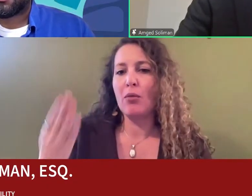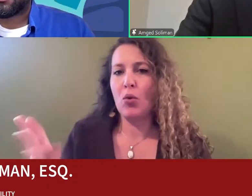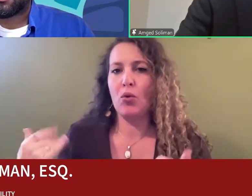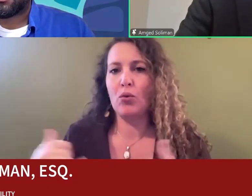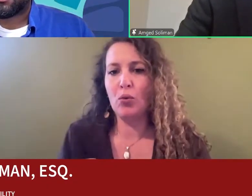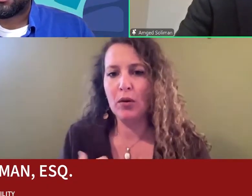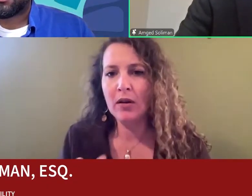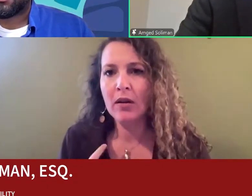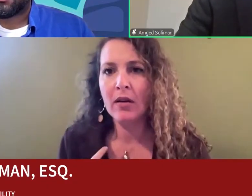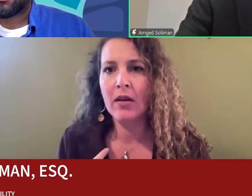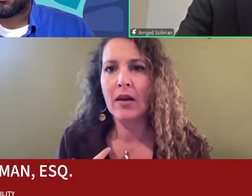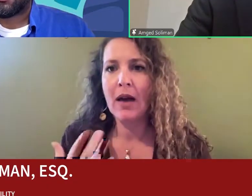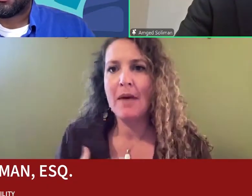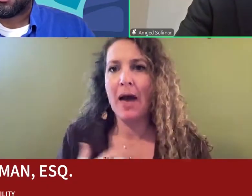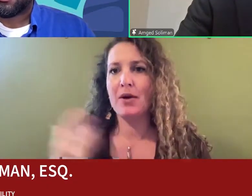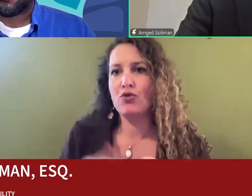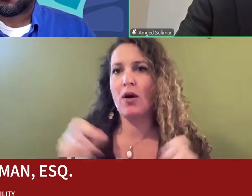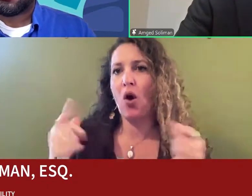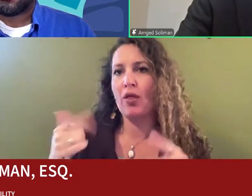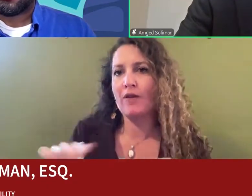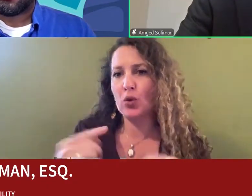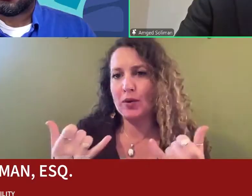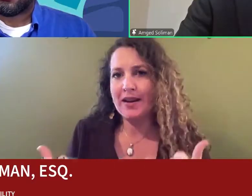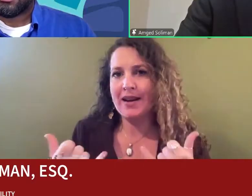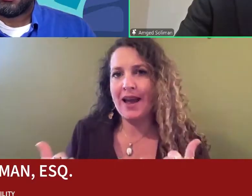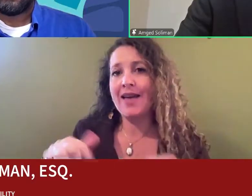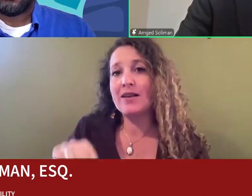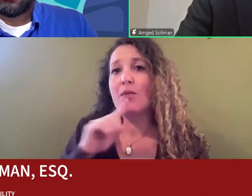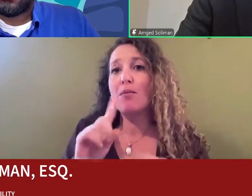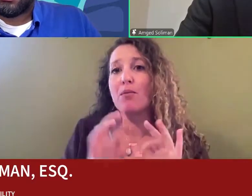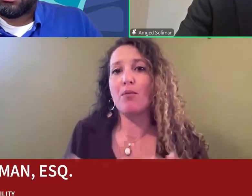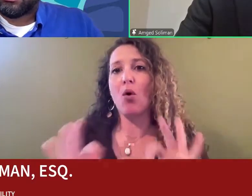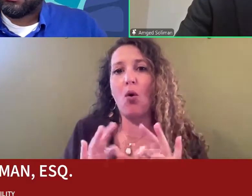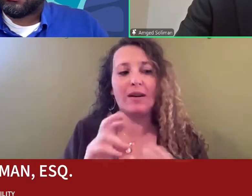I'm happy to join you all today. Uh, this is an important issue, one that must be addressed. Uh,